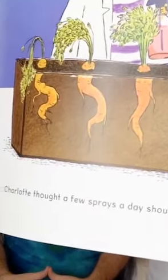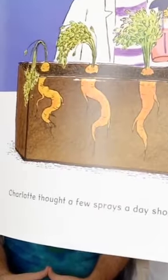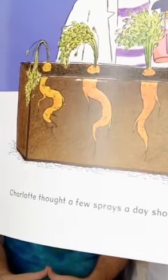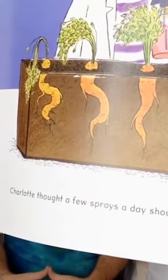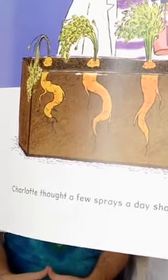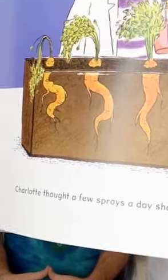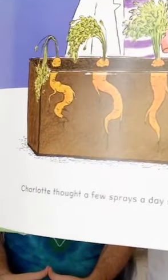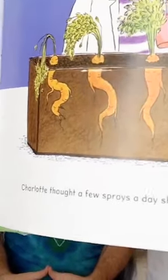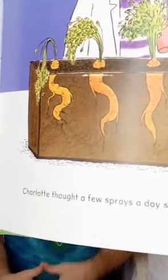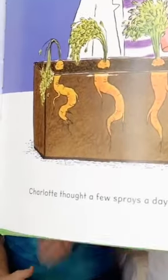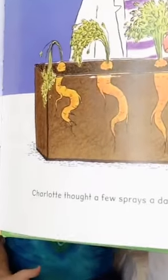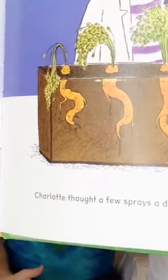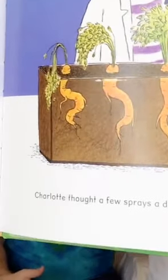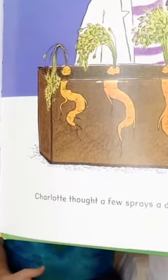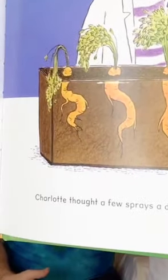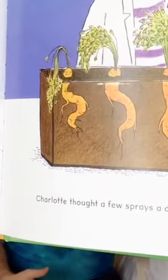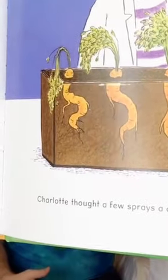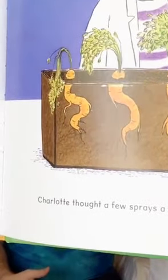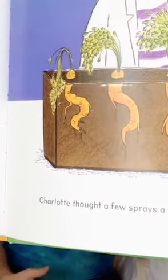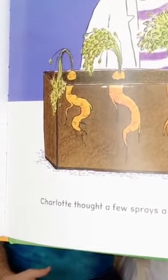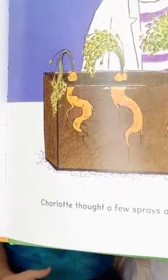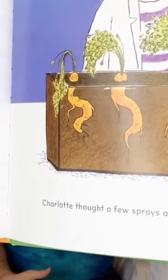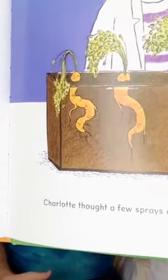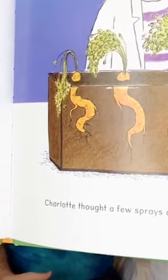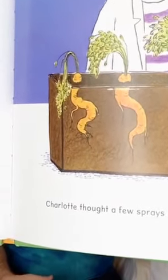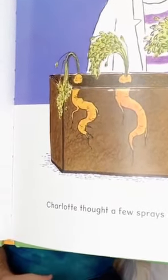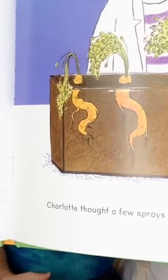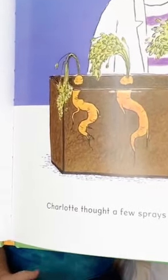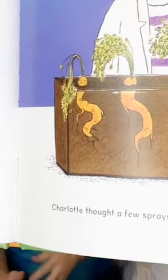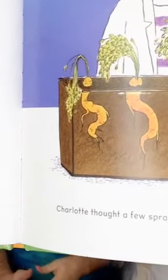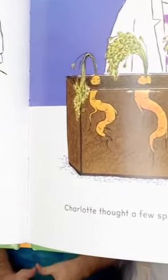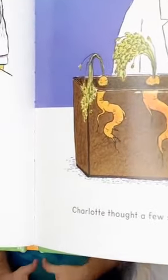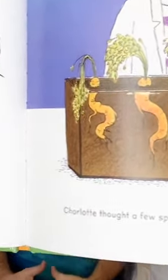the carrots. And she's just doing a couple sprays and they get